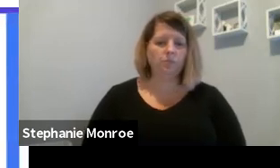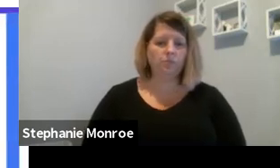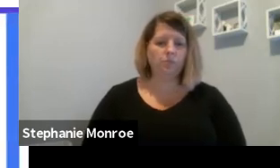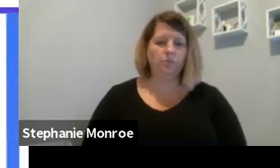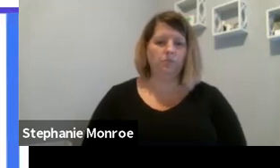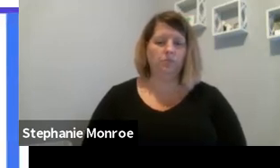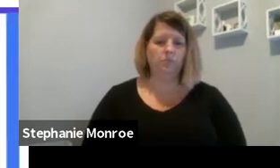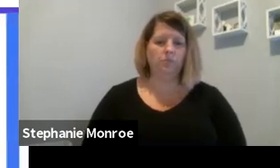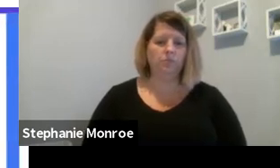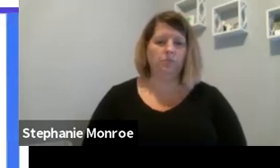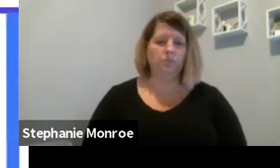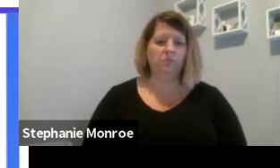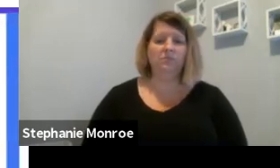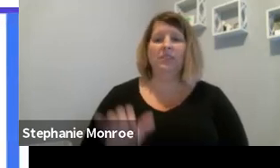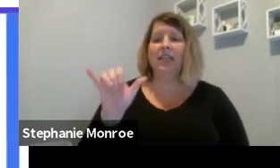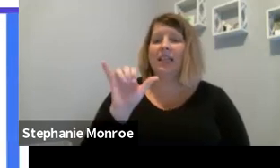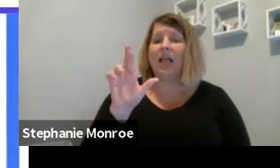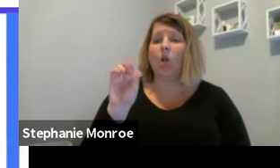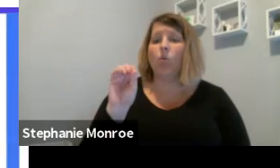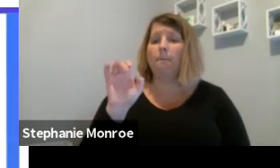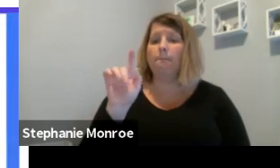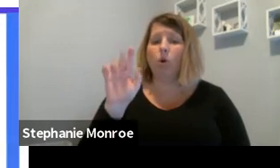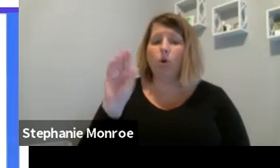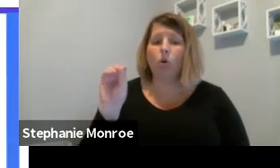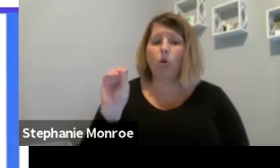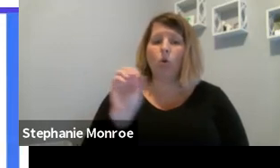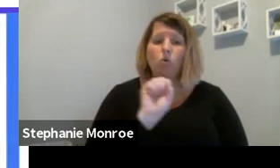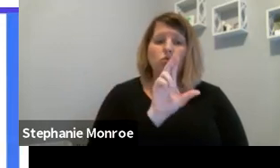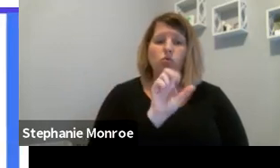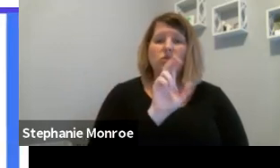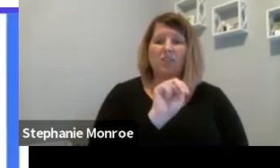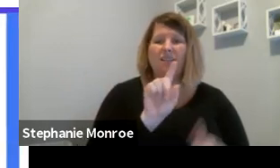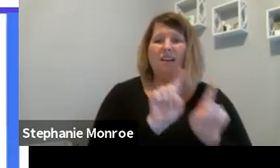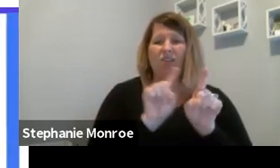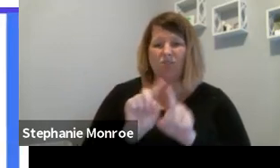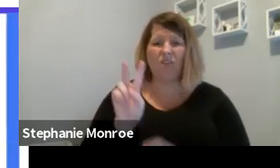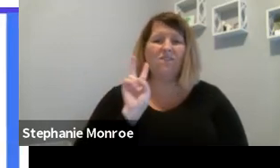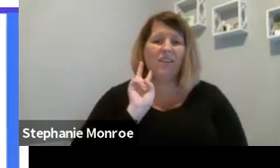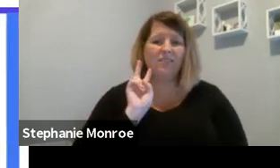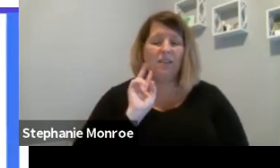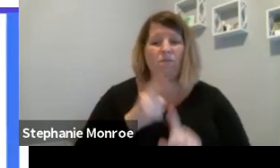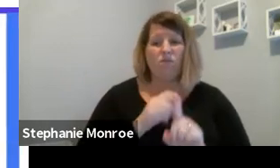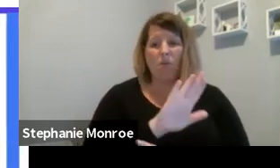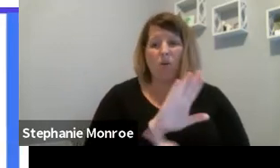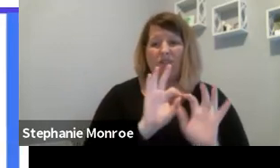[Narrator] Like Roberto, Susan Rubio-Rivera was also victimized by members of her own family.